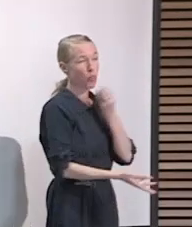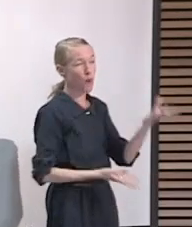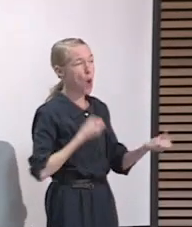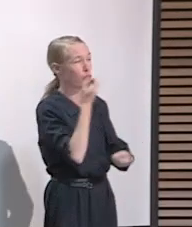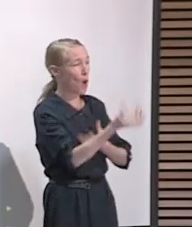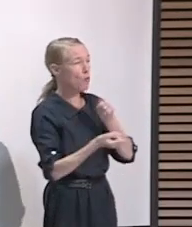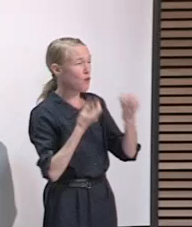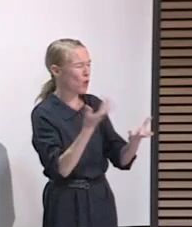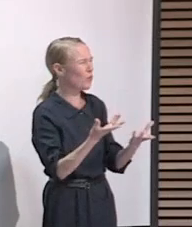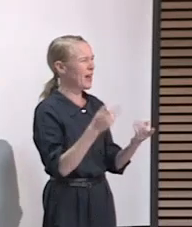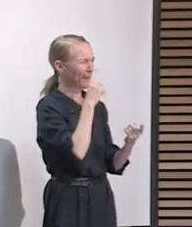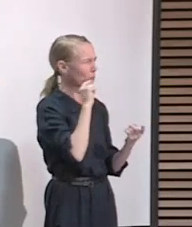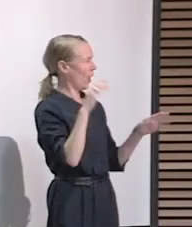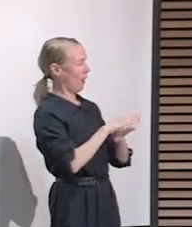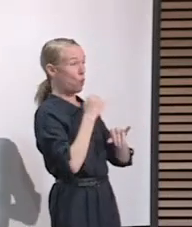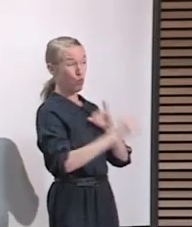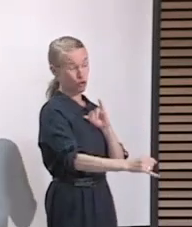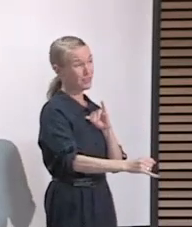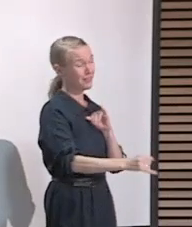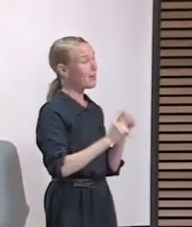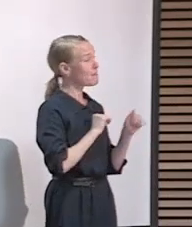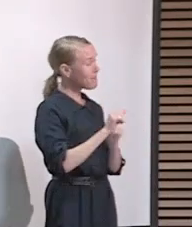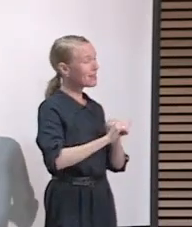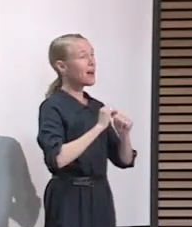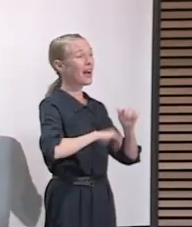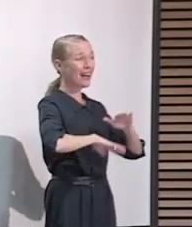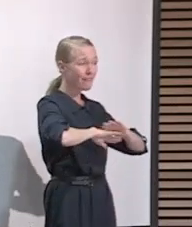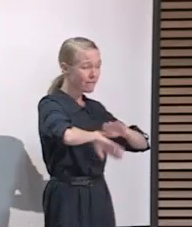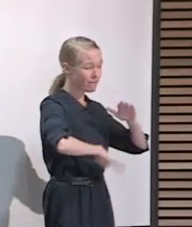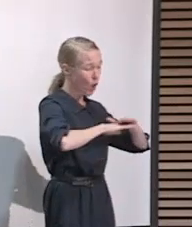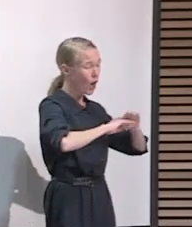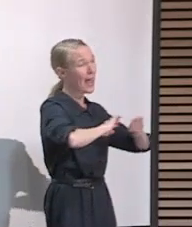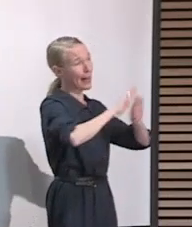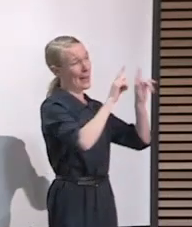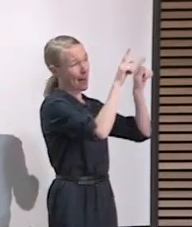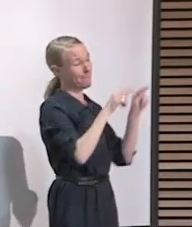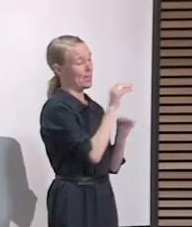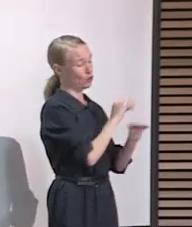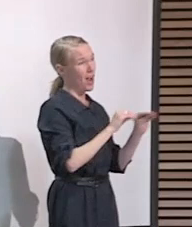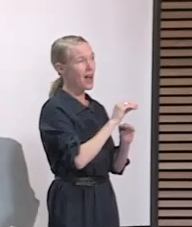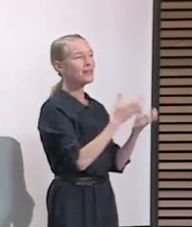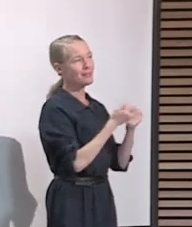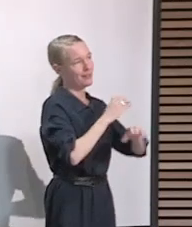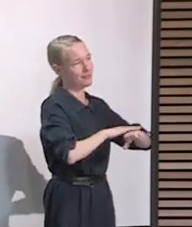anxiety if we just released a number of positive tests without being able to say how